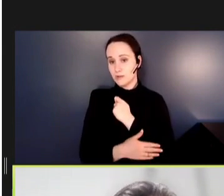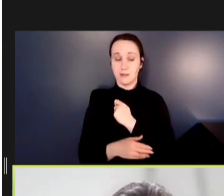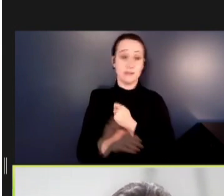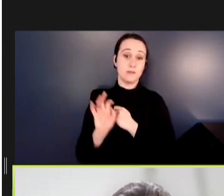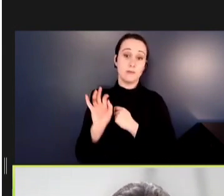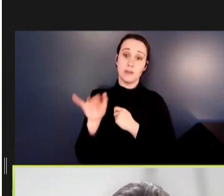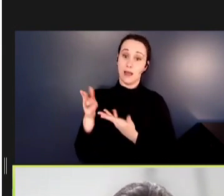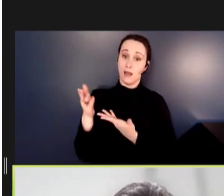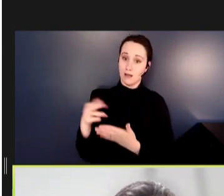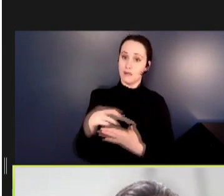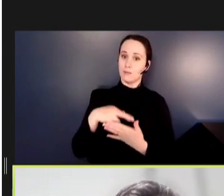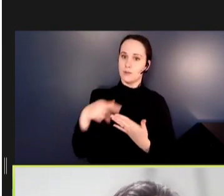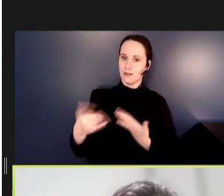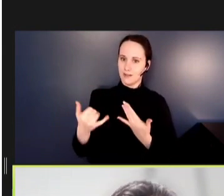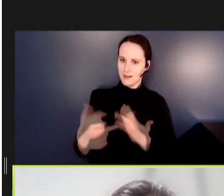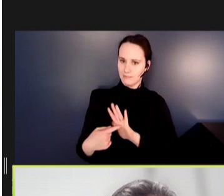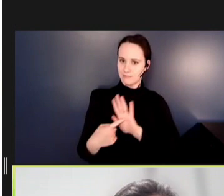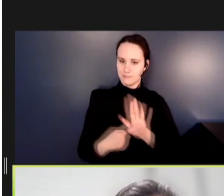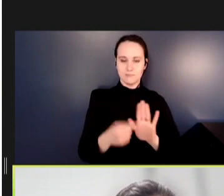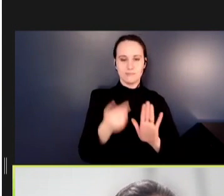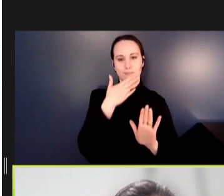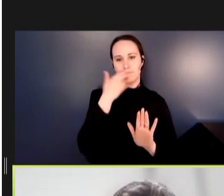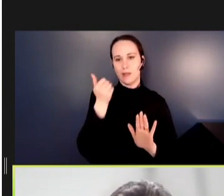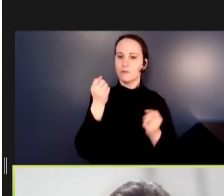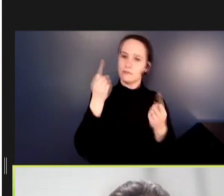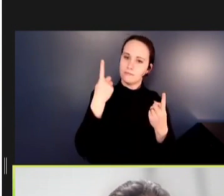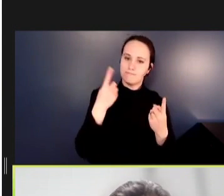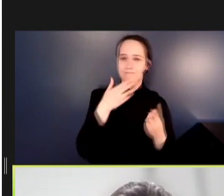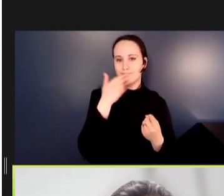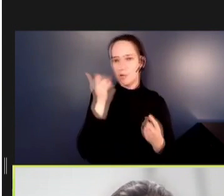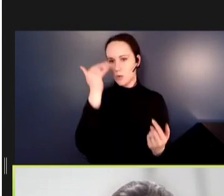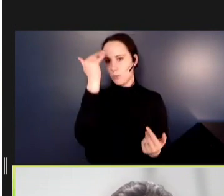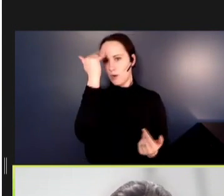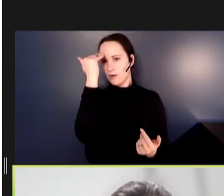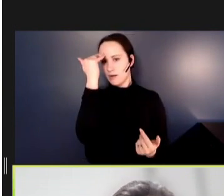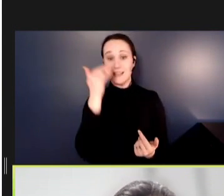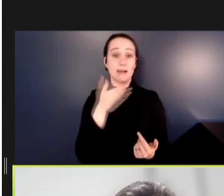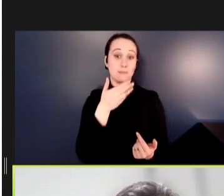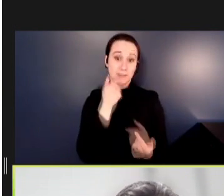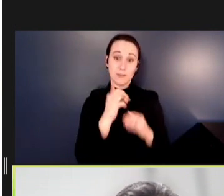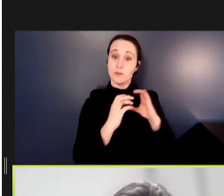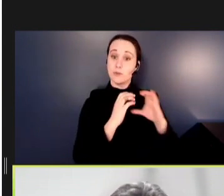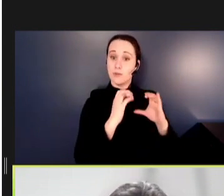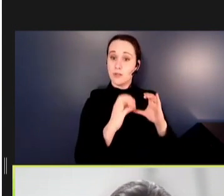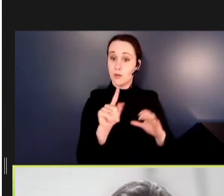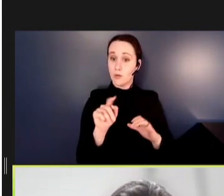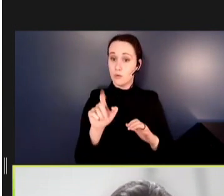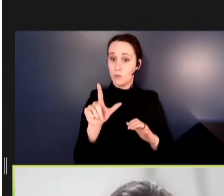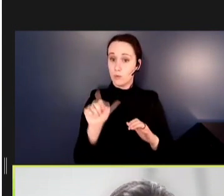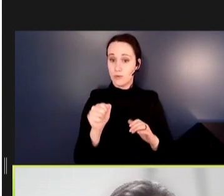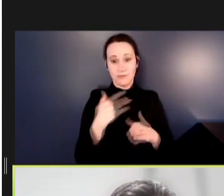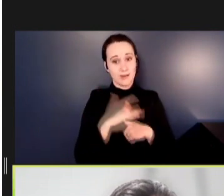better understanding better awareness and also communication tools that are available to us.